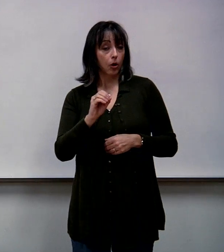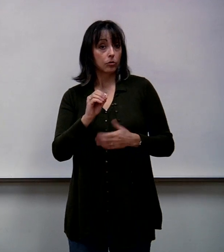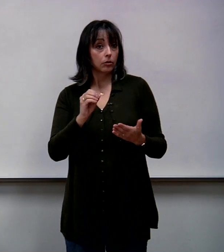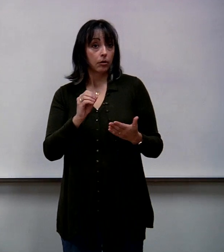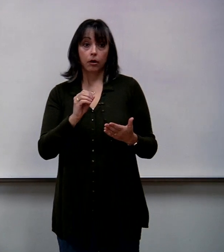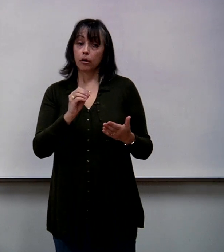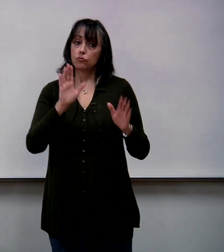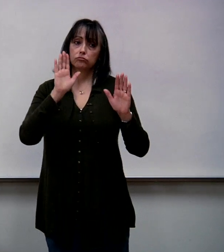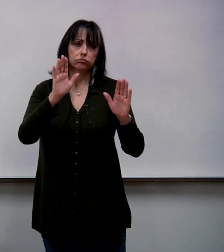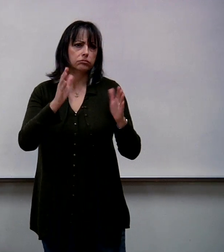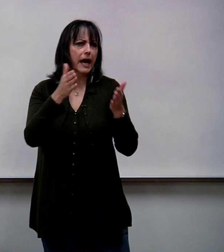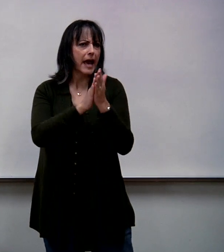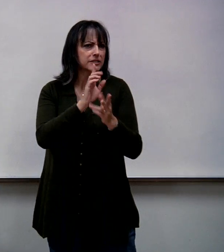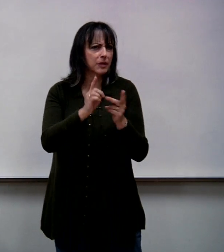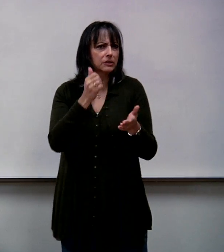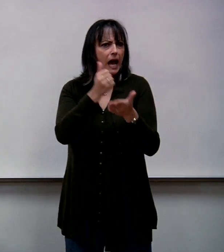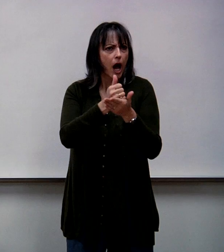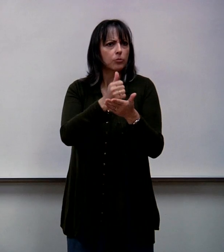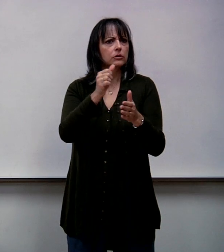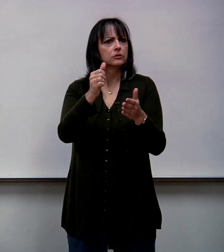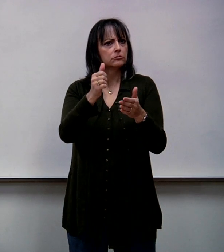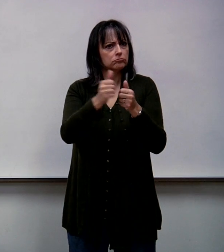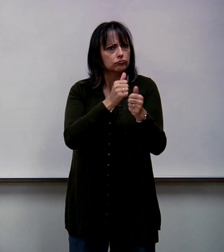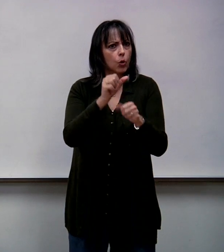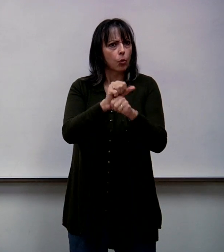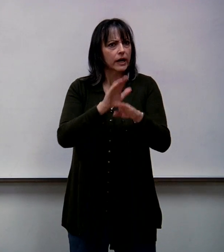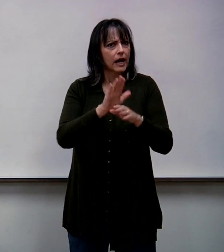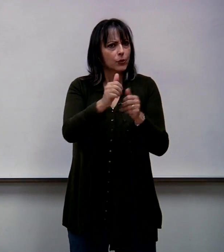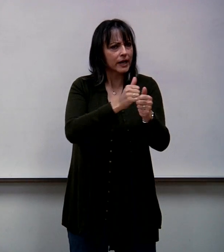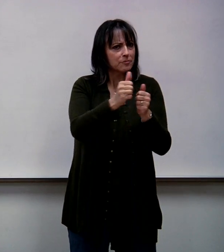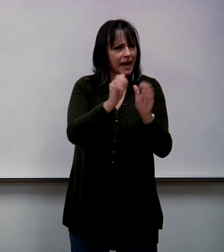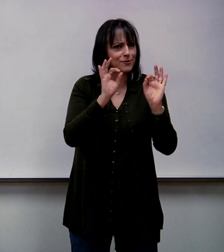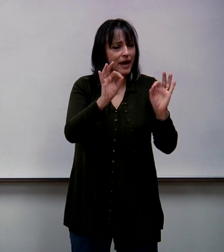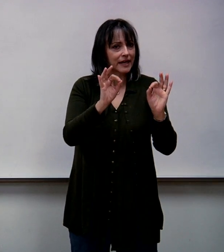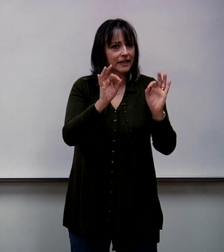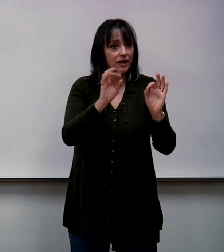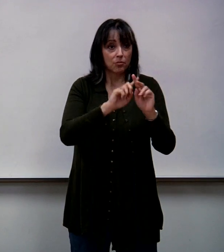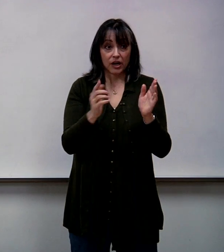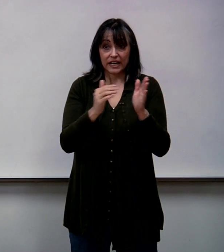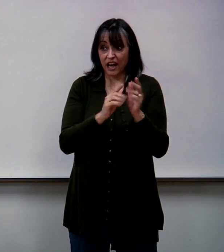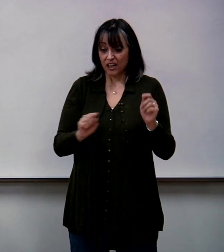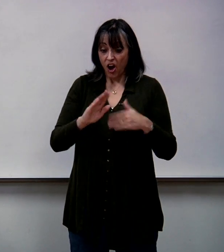Great! Again, respectful, friendly campaigns - not being jerks.